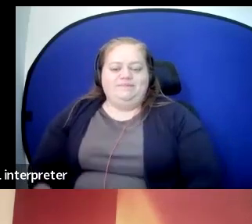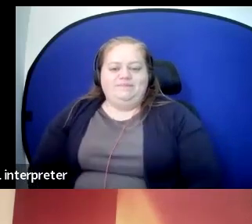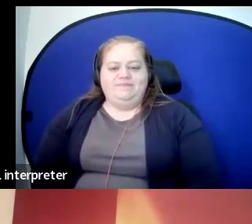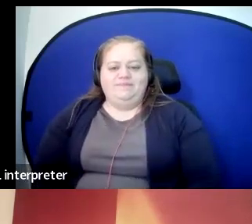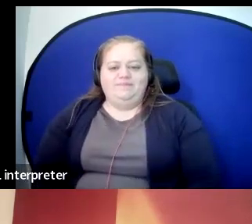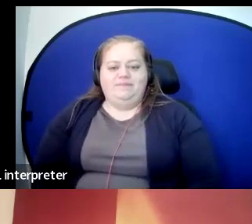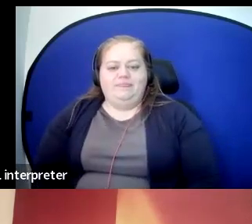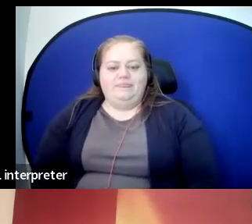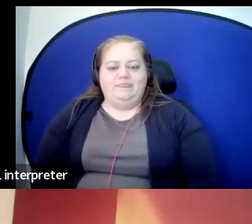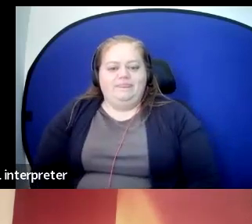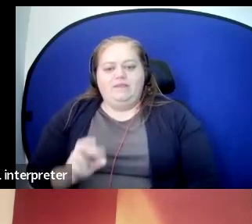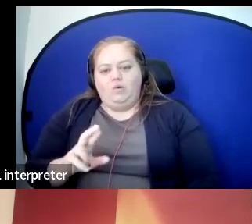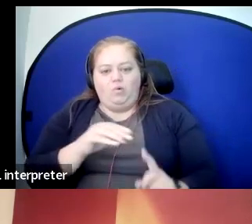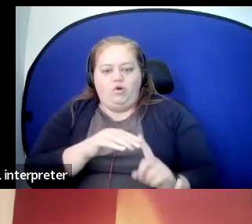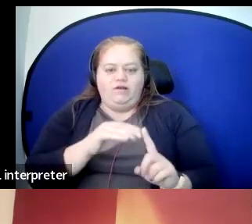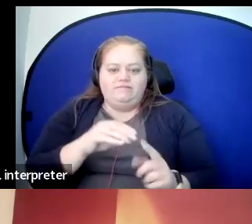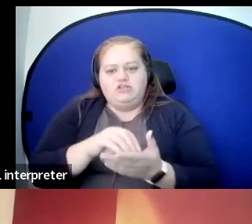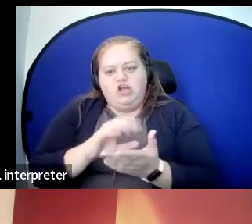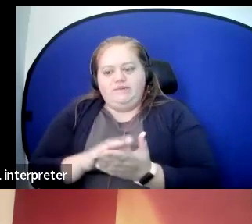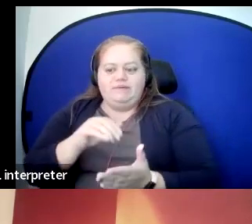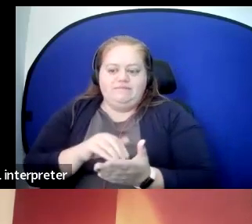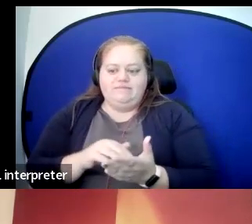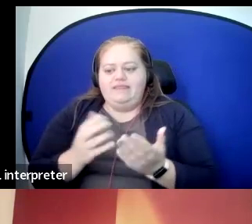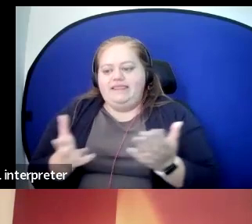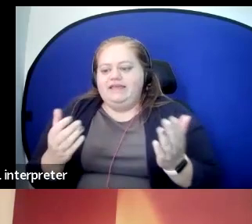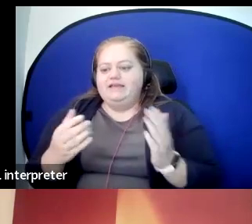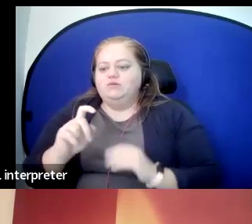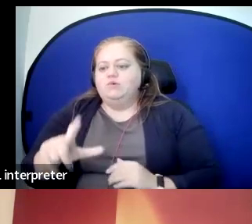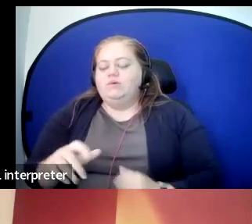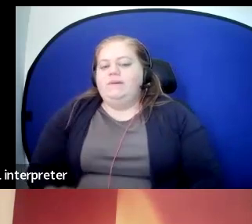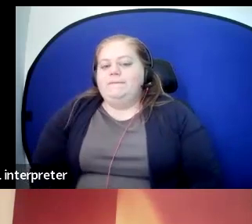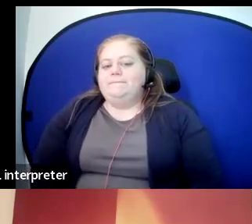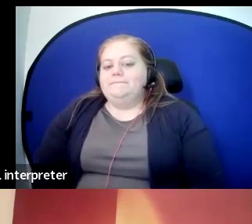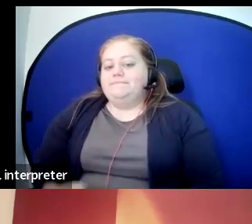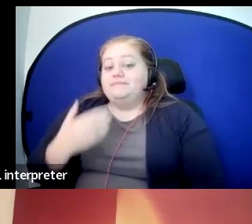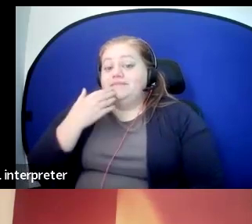or prompt. Thanks for sharing those perspectives.